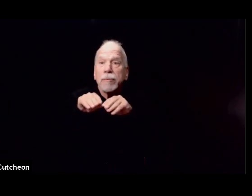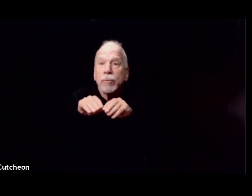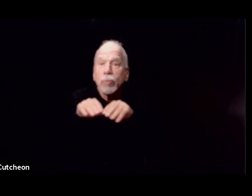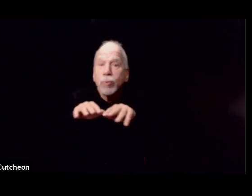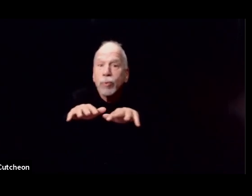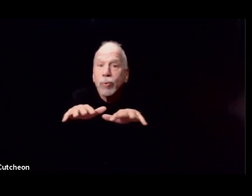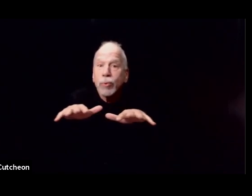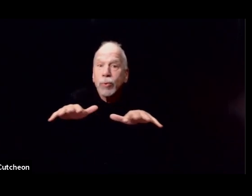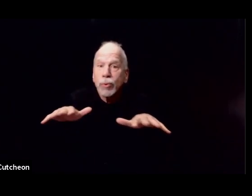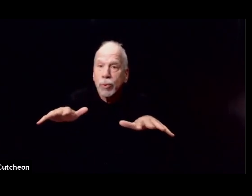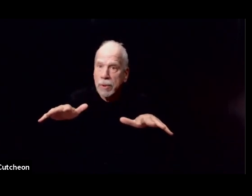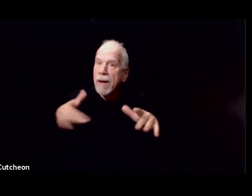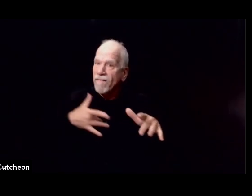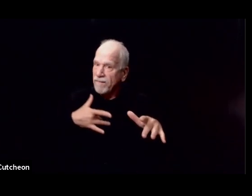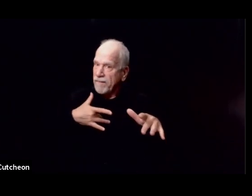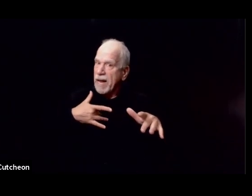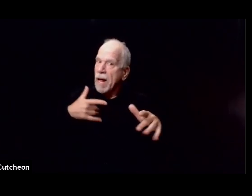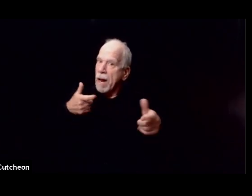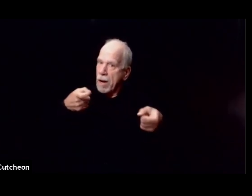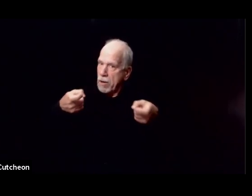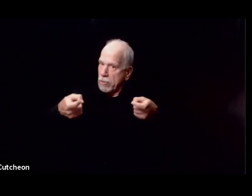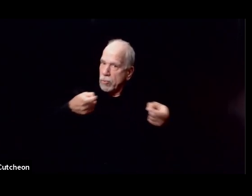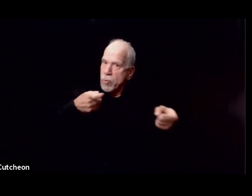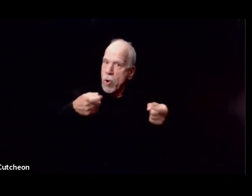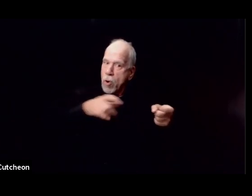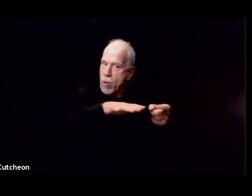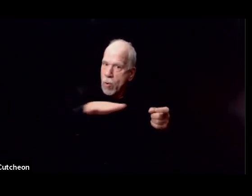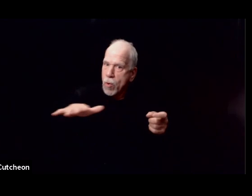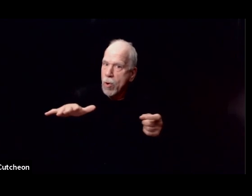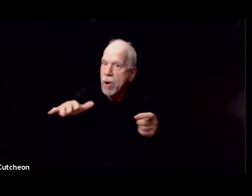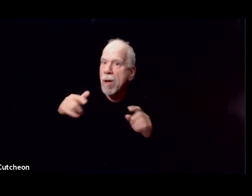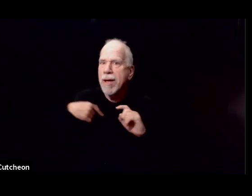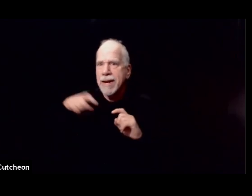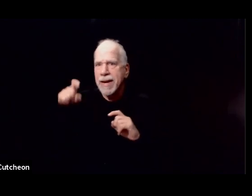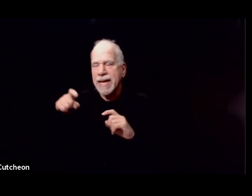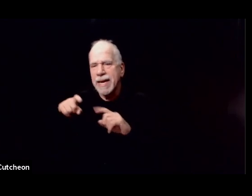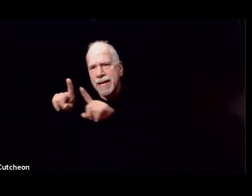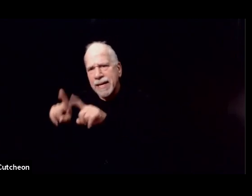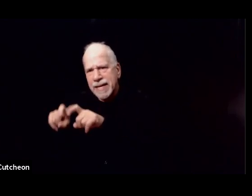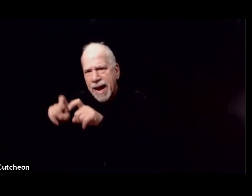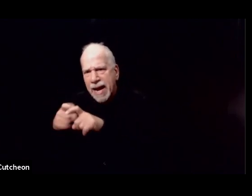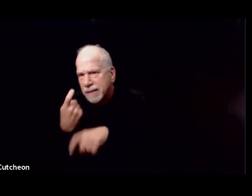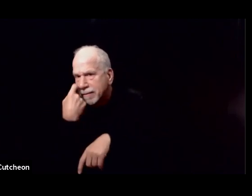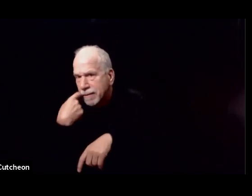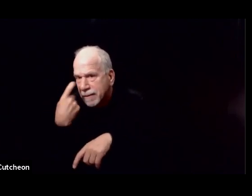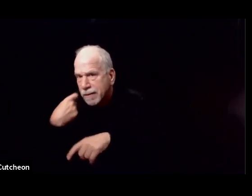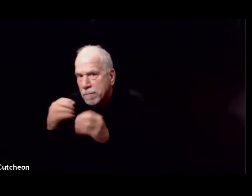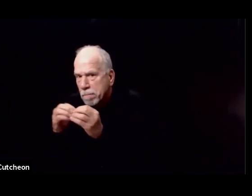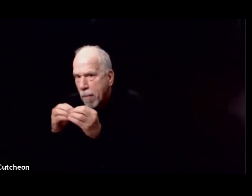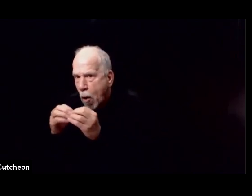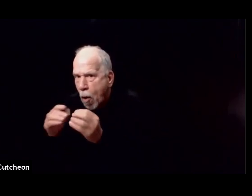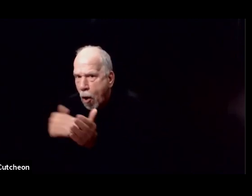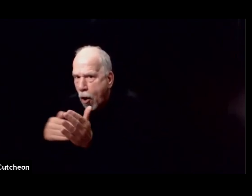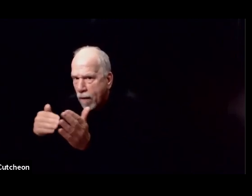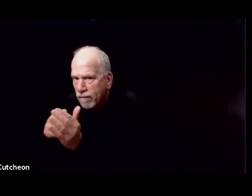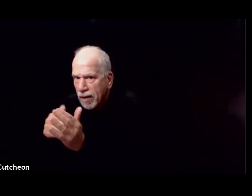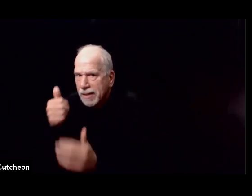regime at least 16.7% was the increase in the total number of